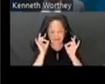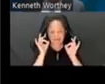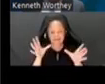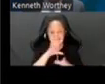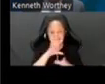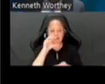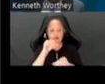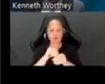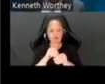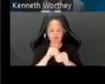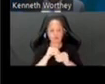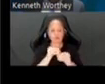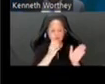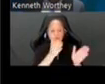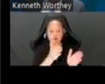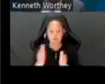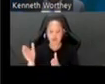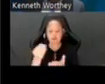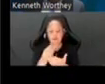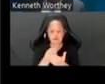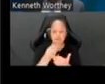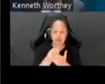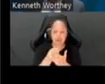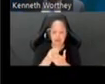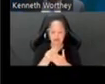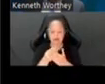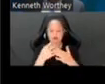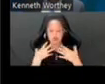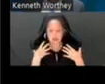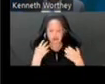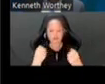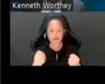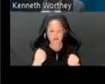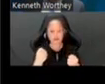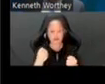preparation and recovery. Our visual here is from the instructor guide. I'm showing